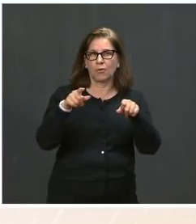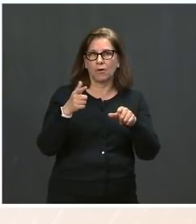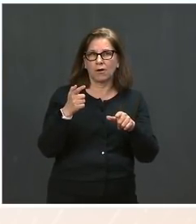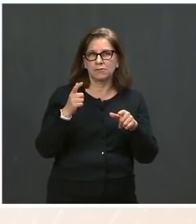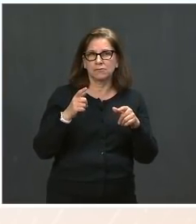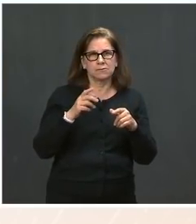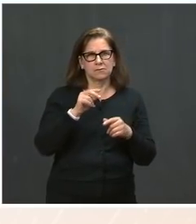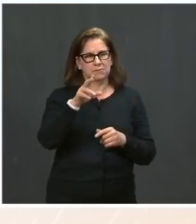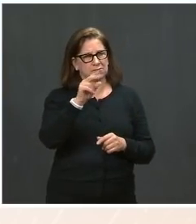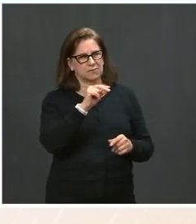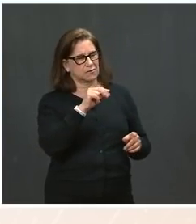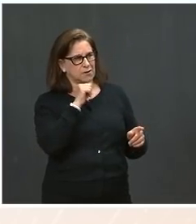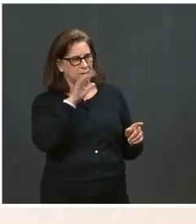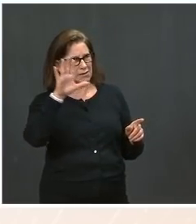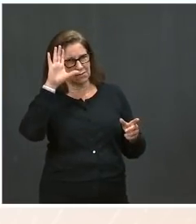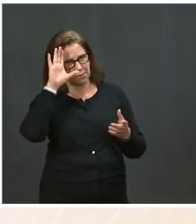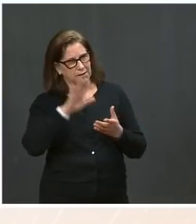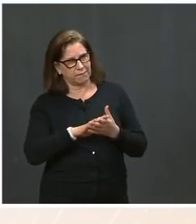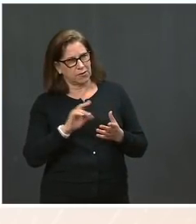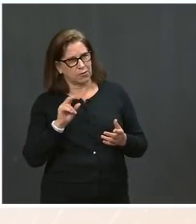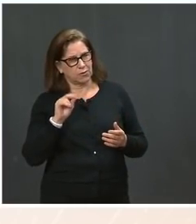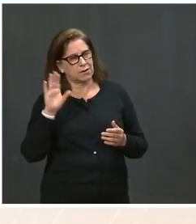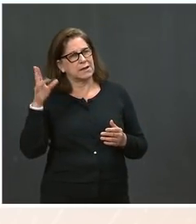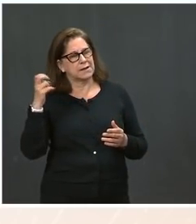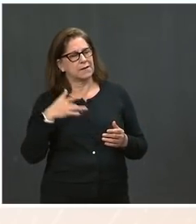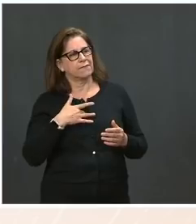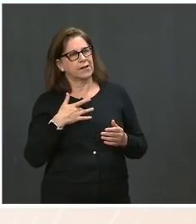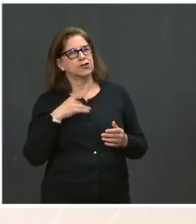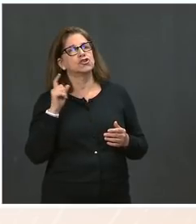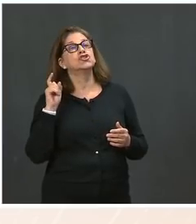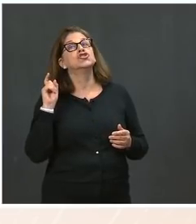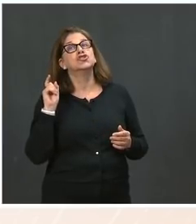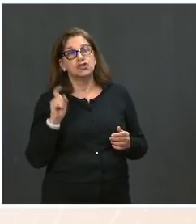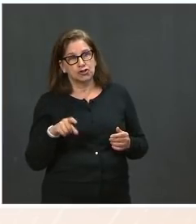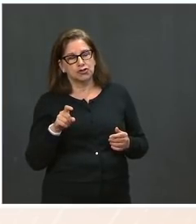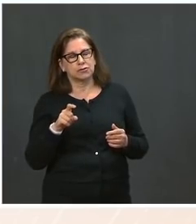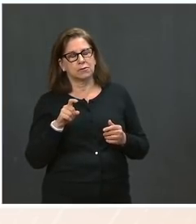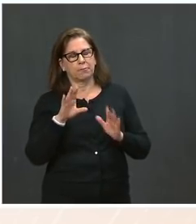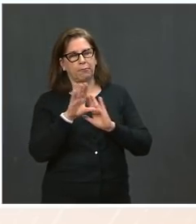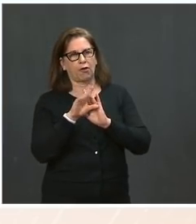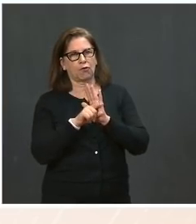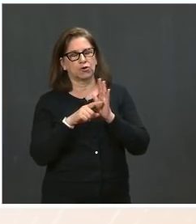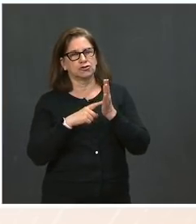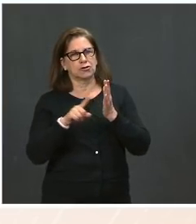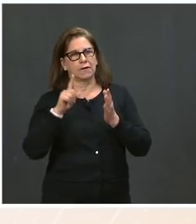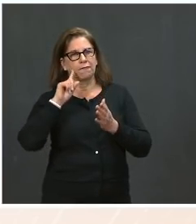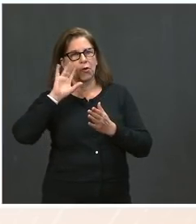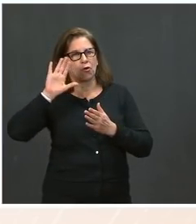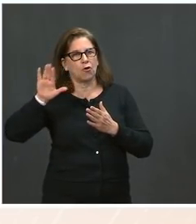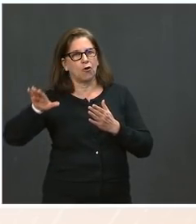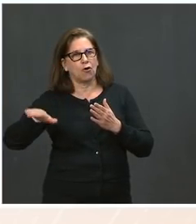that background checks should be universal. The Press: Right. But he says, "no background check." Ms. Psaki: Well, we know what his position is -- right?